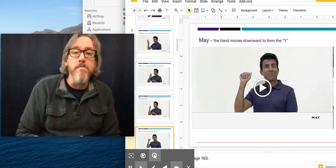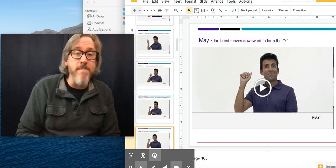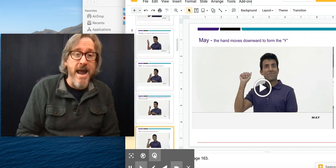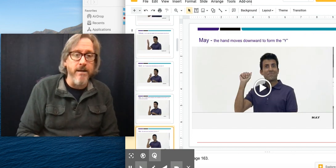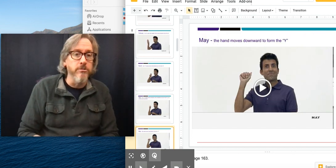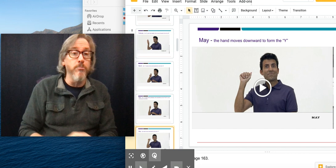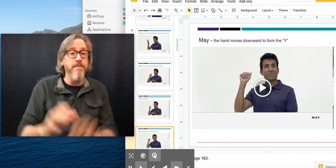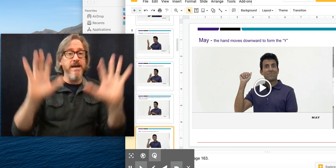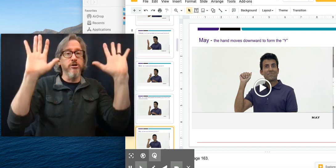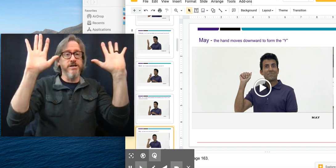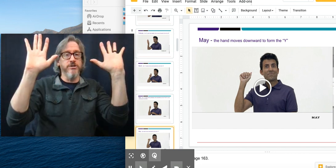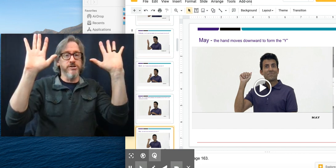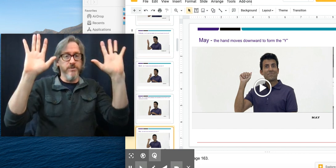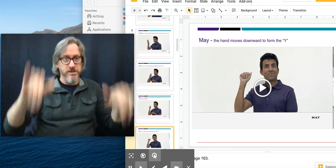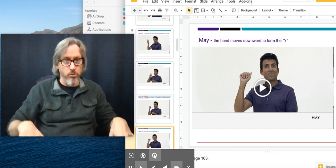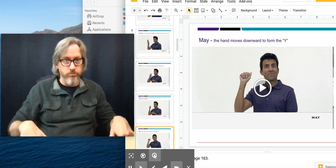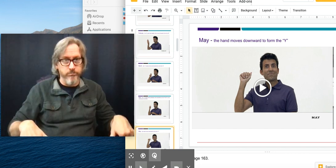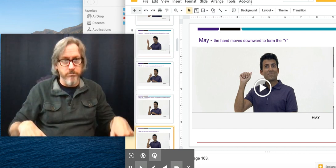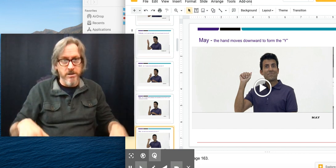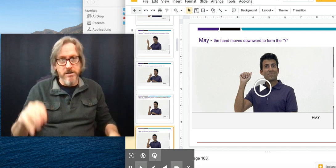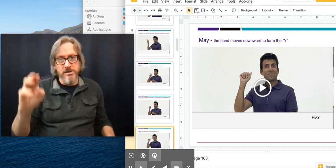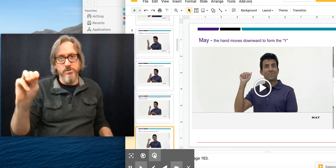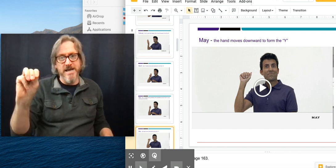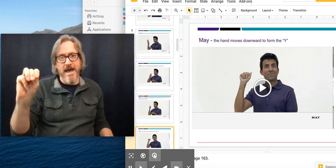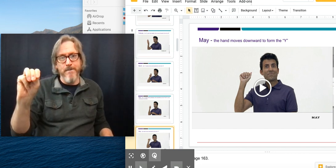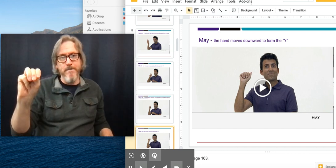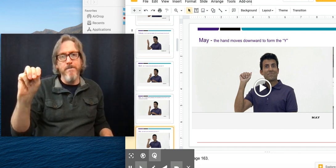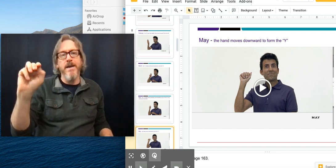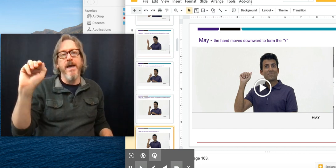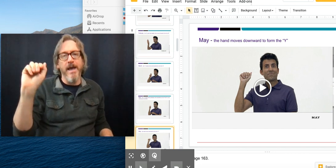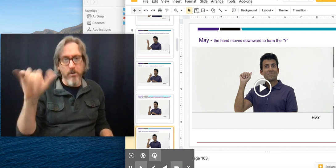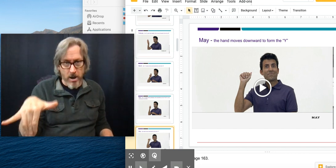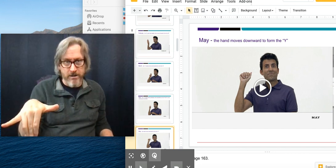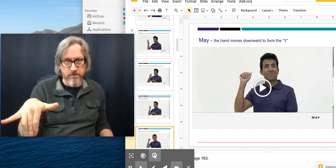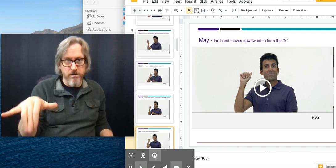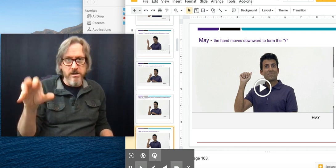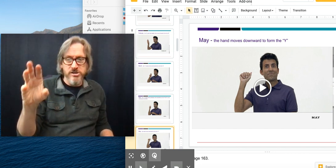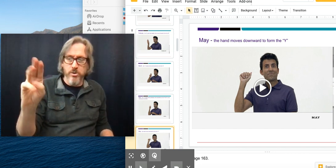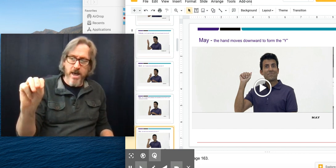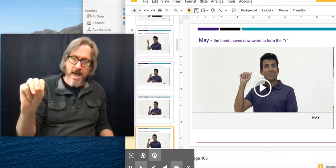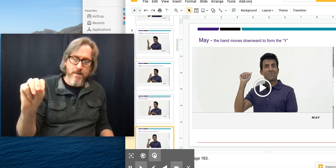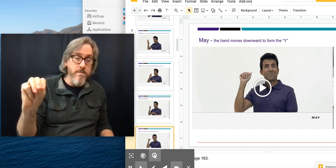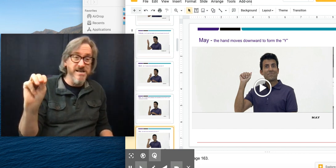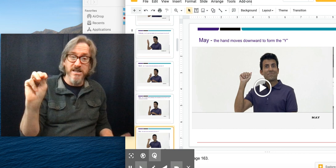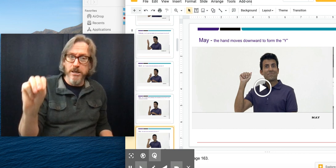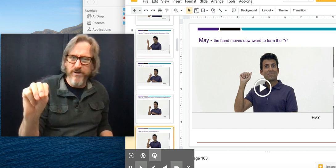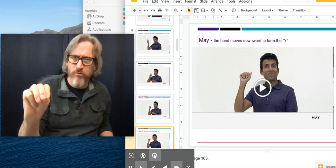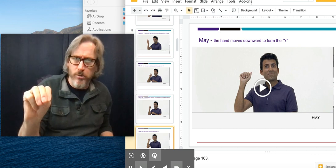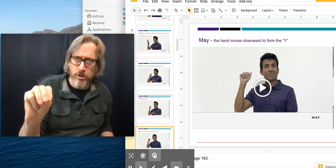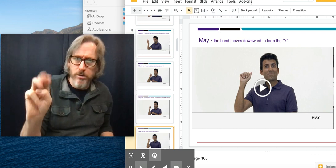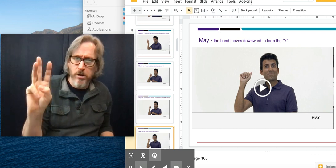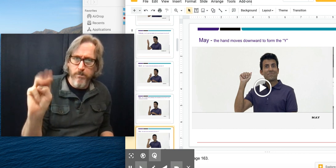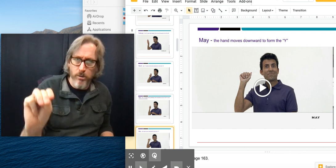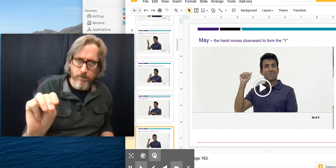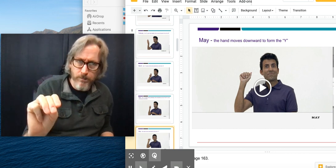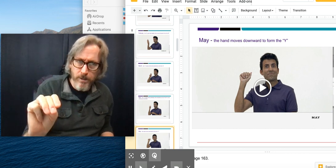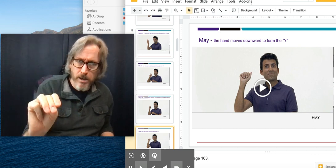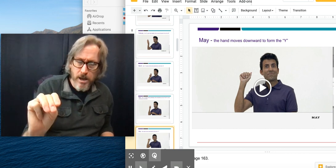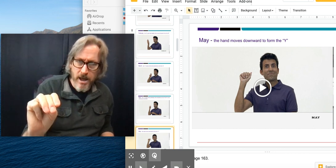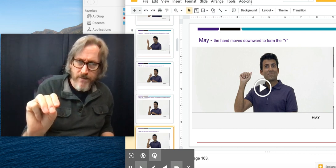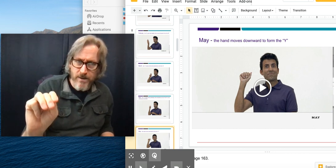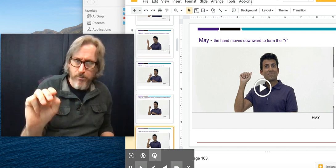may may looks like you're just doing this so it's m a y so m is a little bit forward boom and then